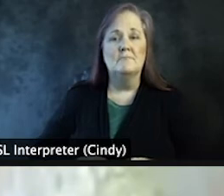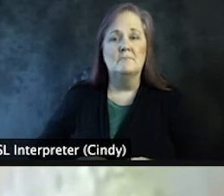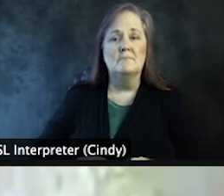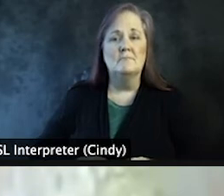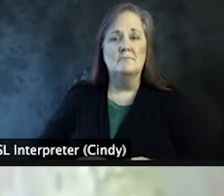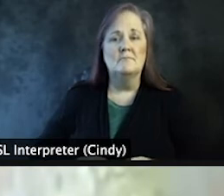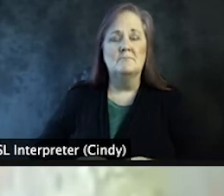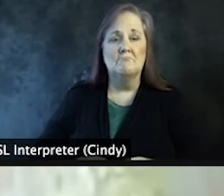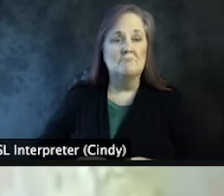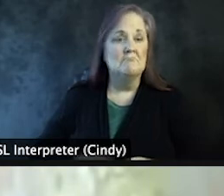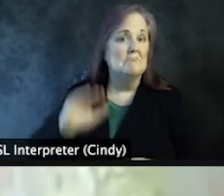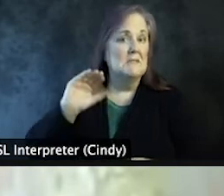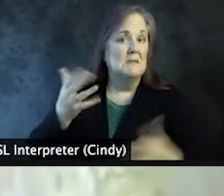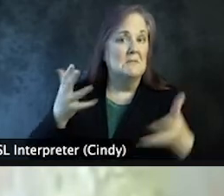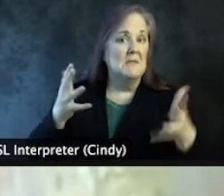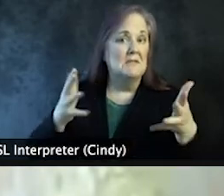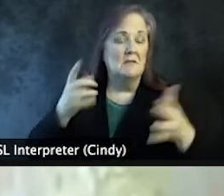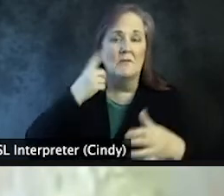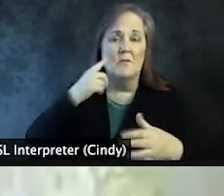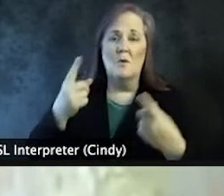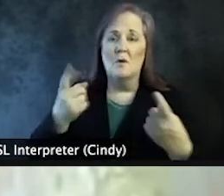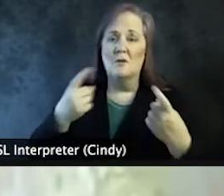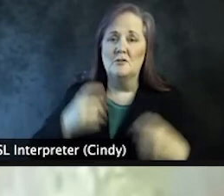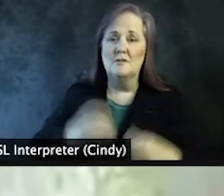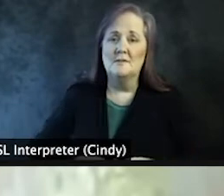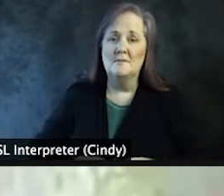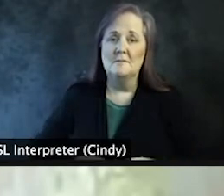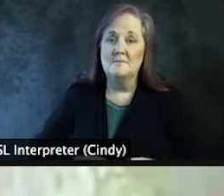would be eligible to register to vote and to vote